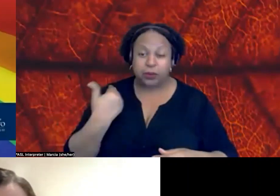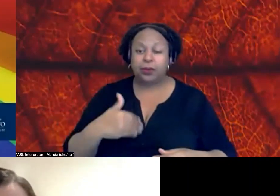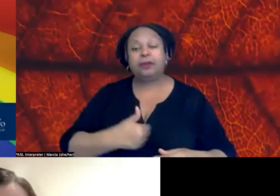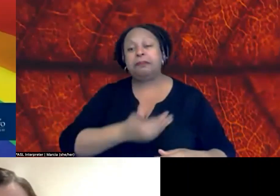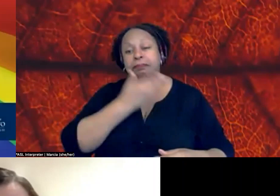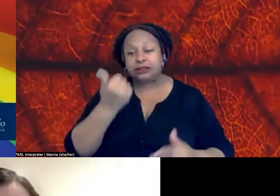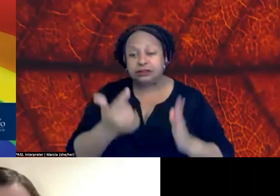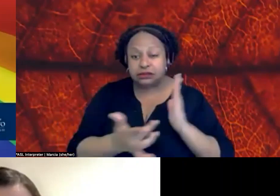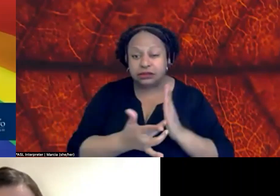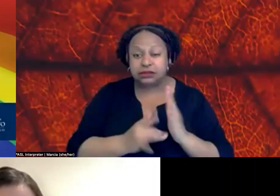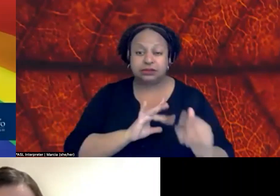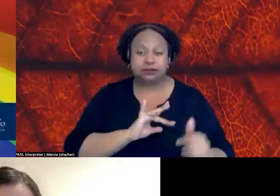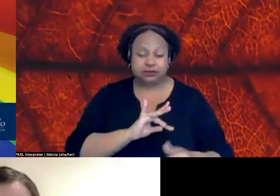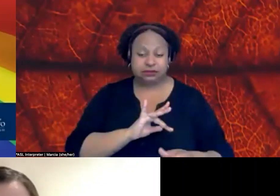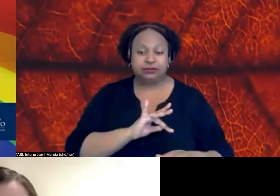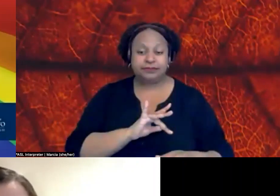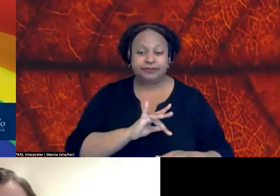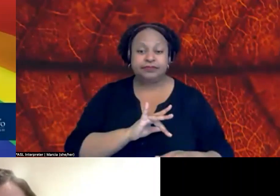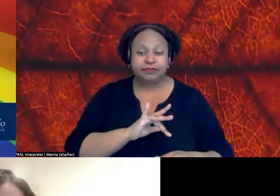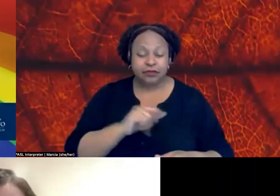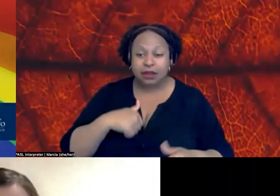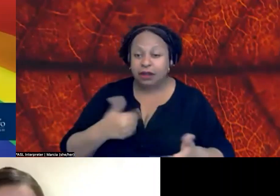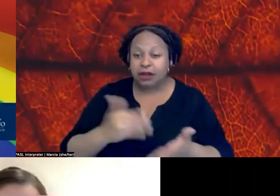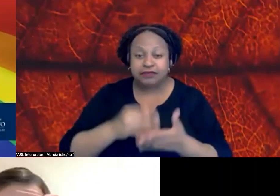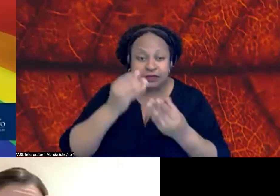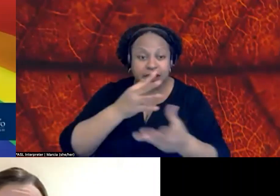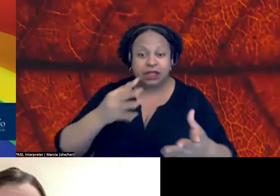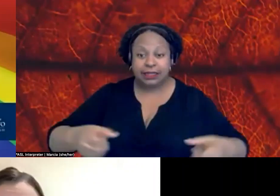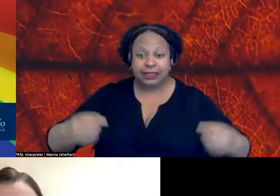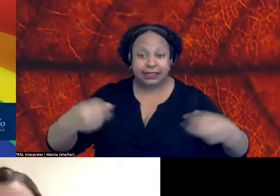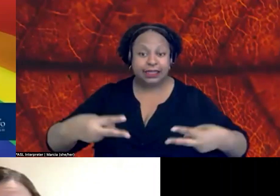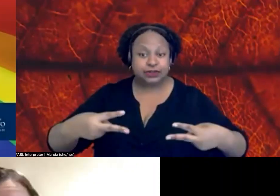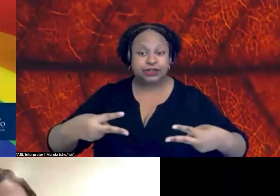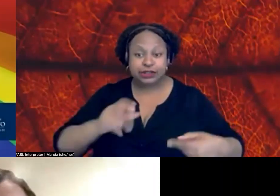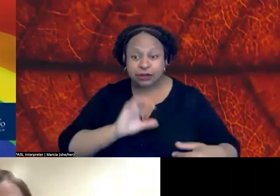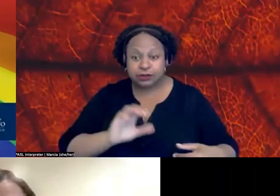And so what I often say is closed captioning should be universal